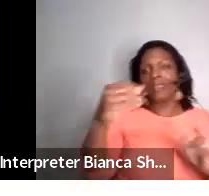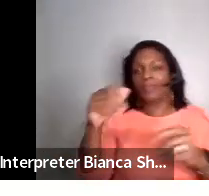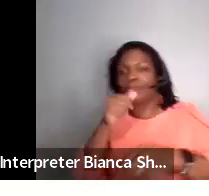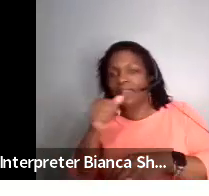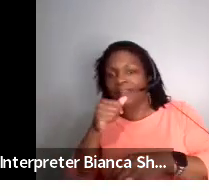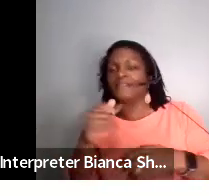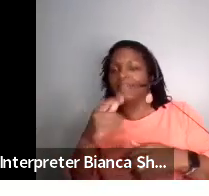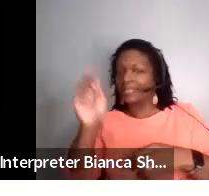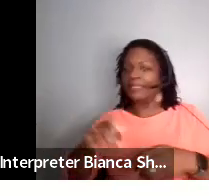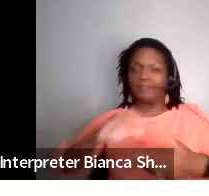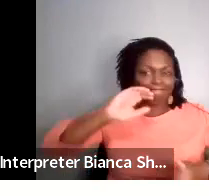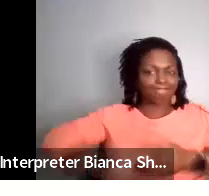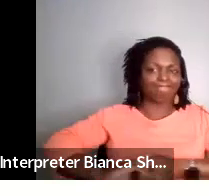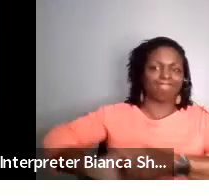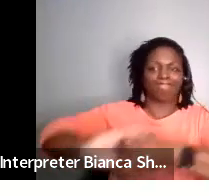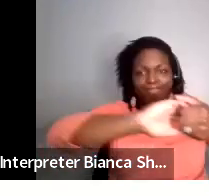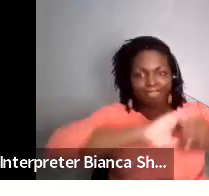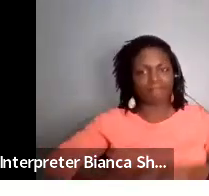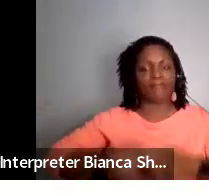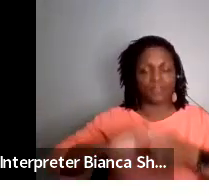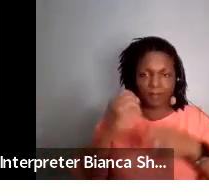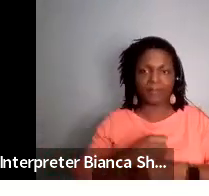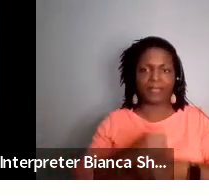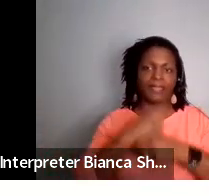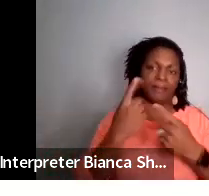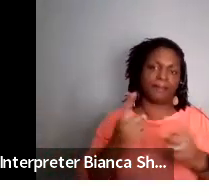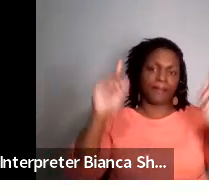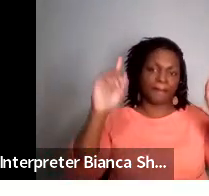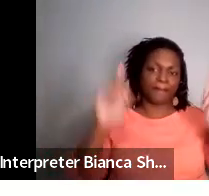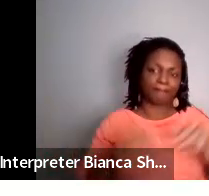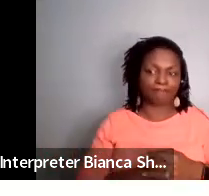So this is really, really gonna be a collaborative effort to make this a success in the short term.